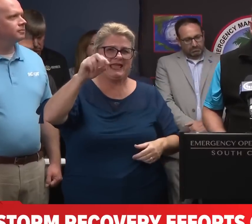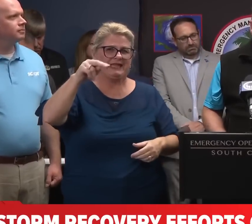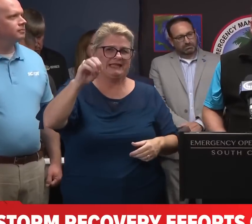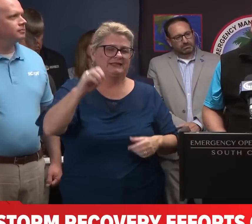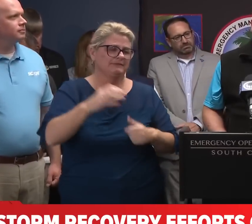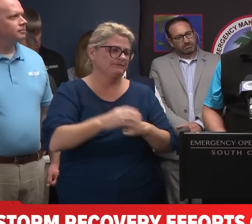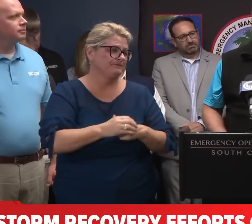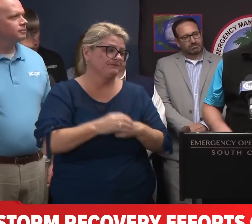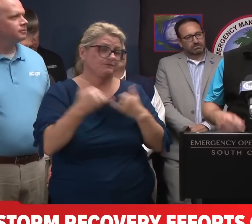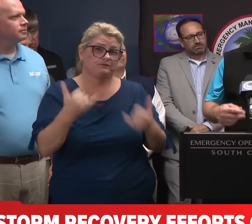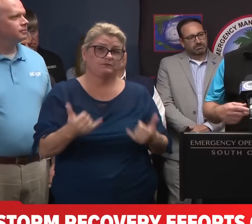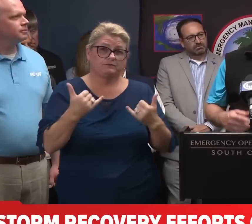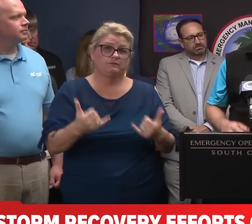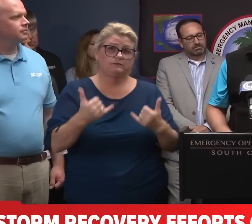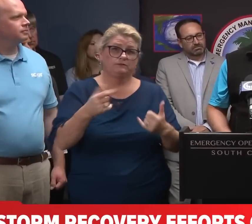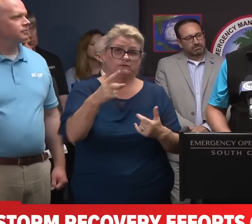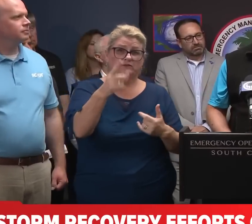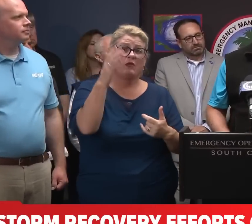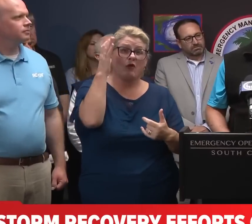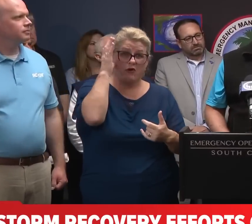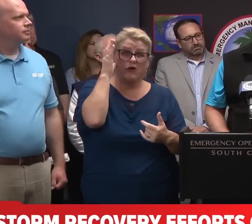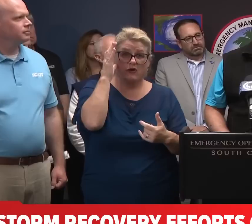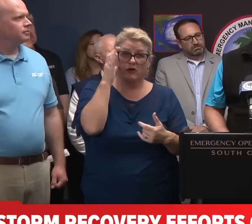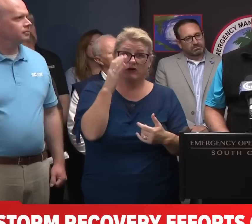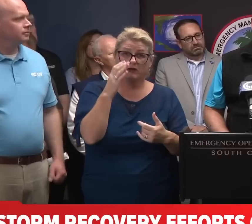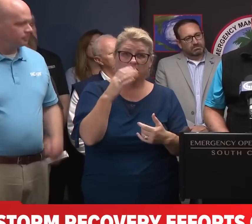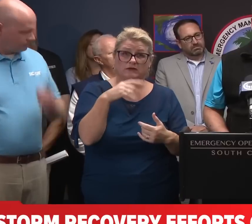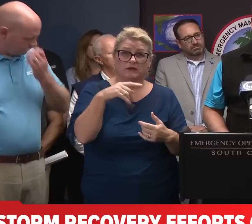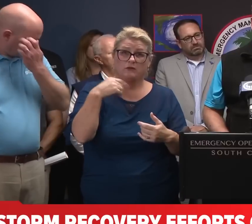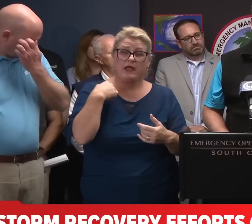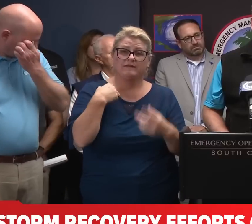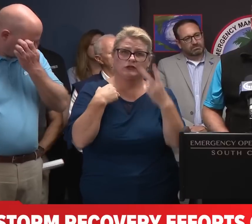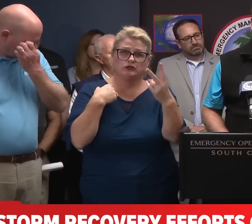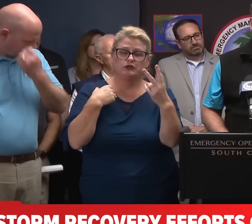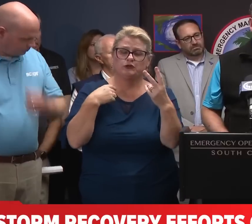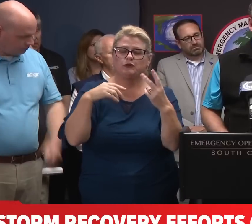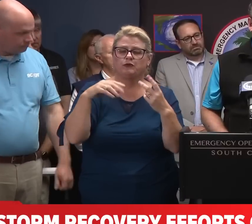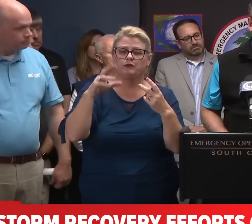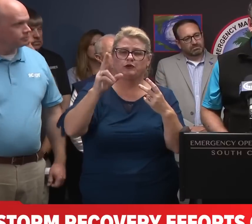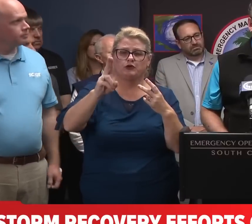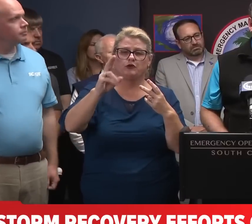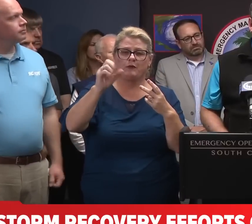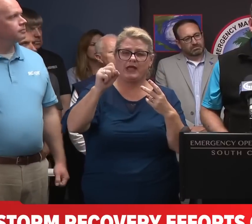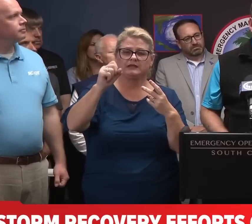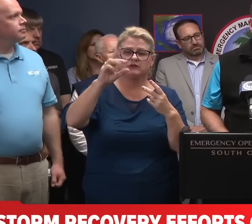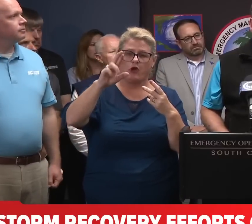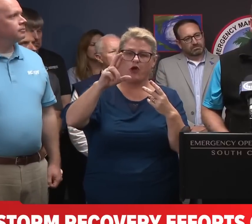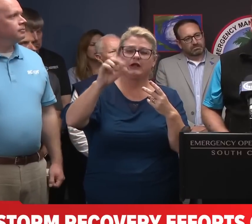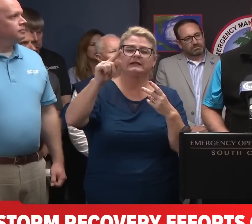Currently, as you heard through this, we've got two ur teams that one is employed, one is on the way